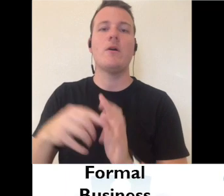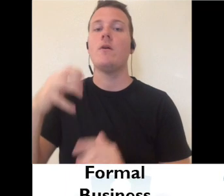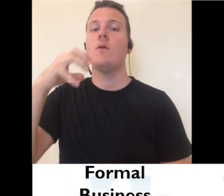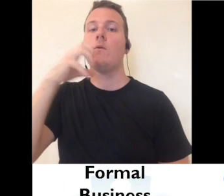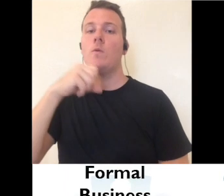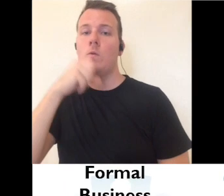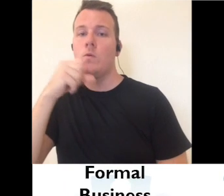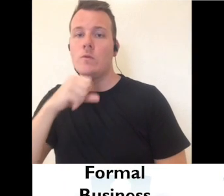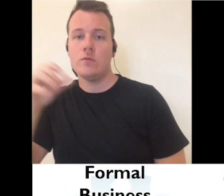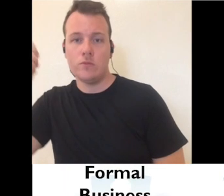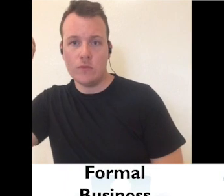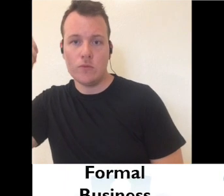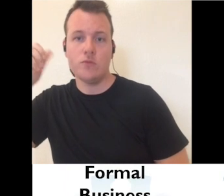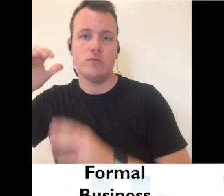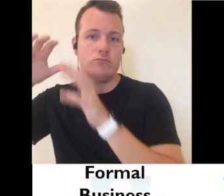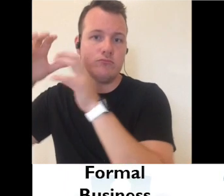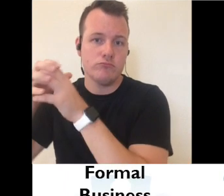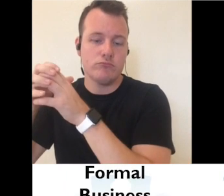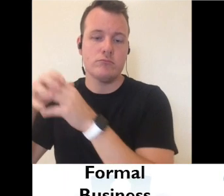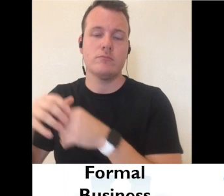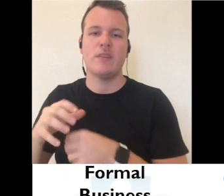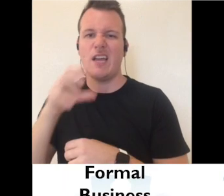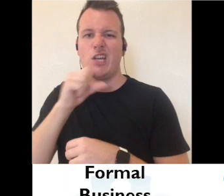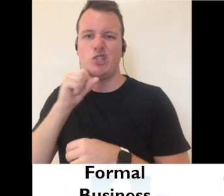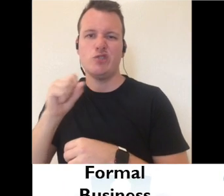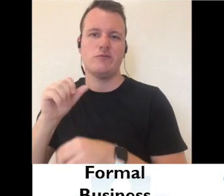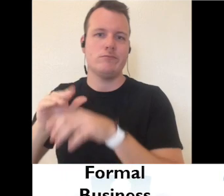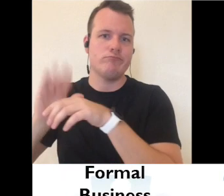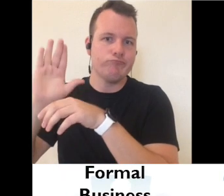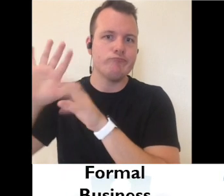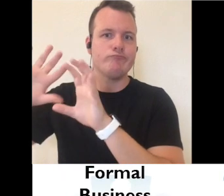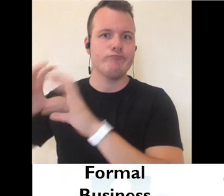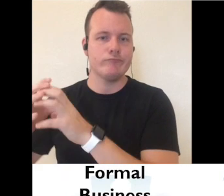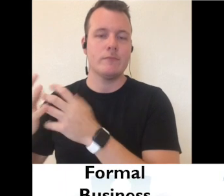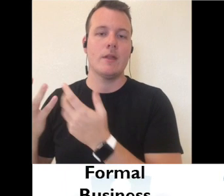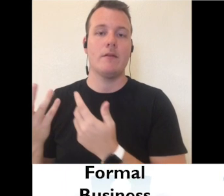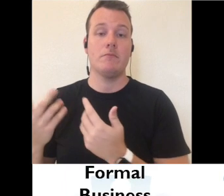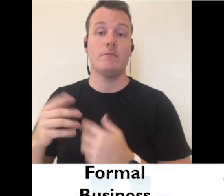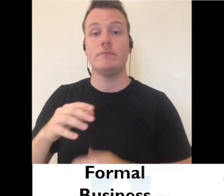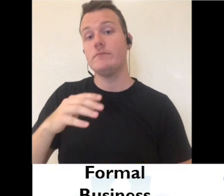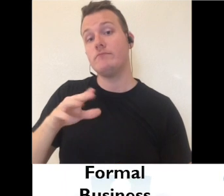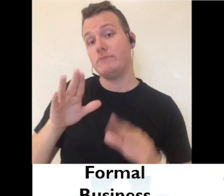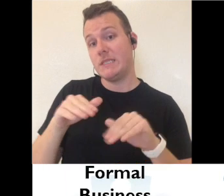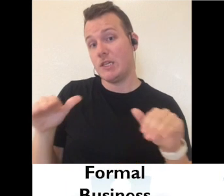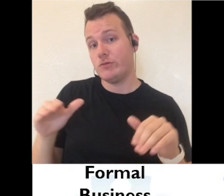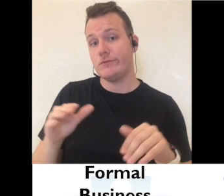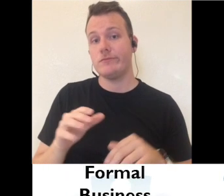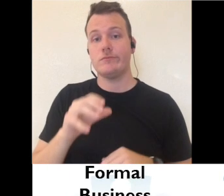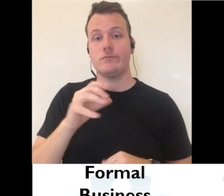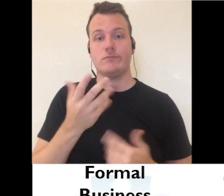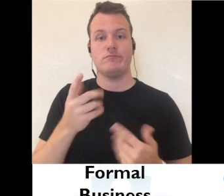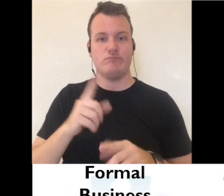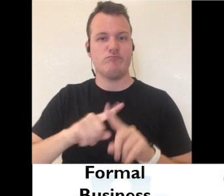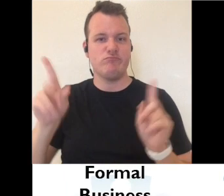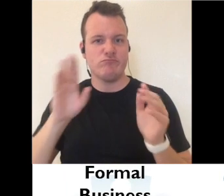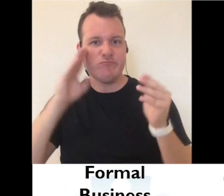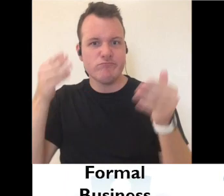with 60 years of age and go up from there. If it's pediatrics, you may have a different focus. If it's something else you may have a different focus in the